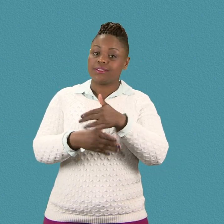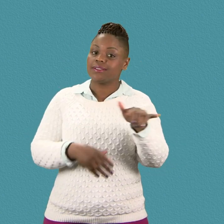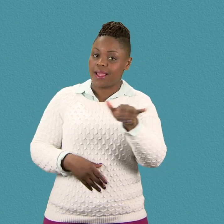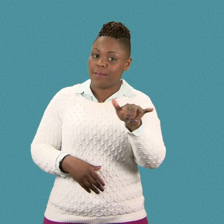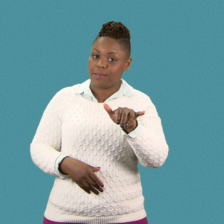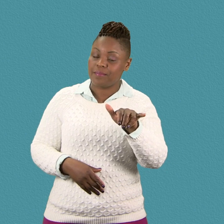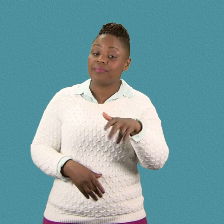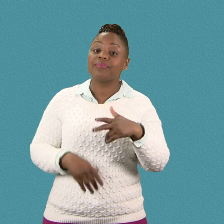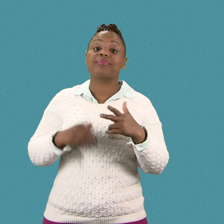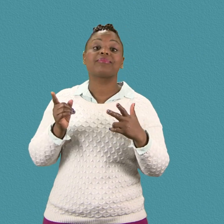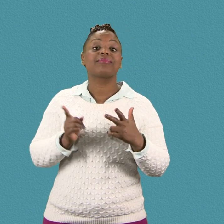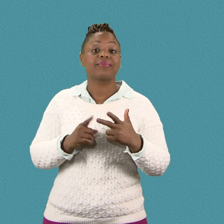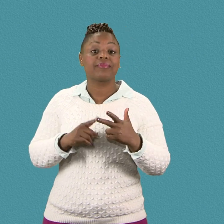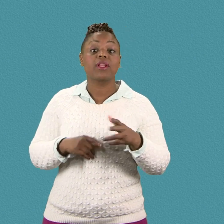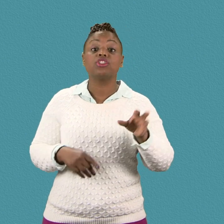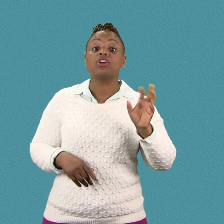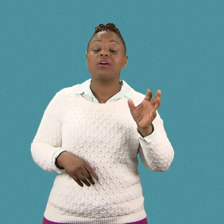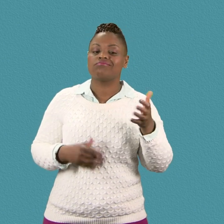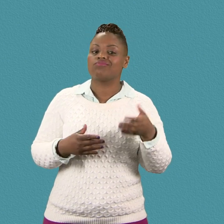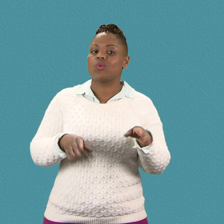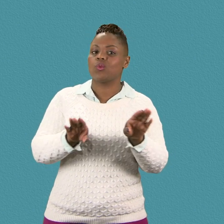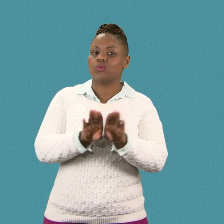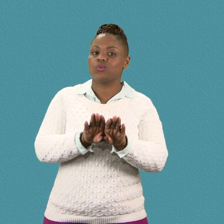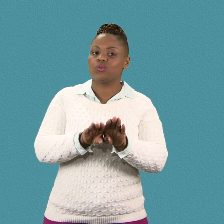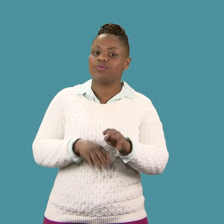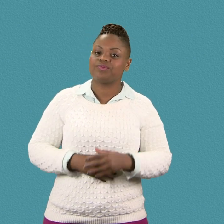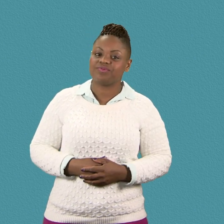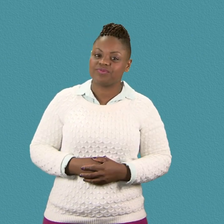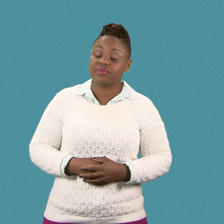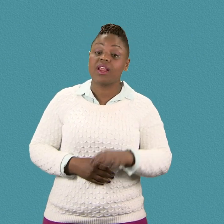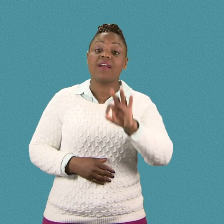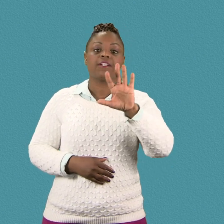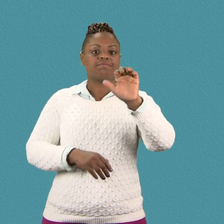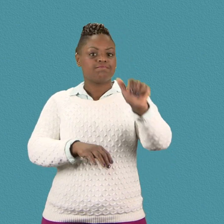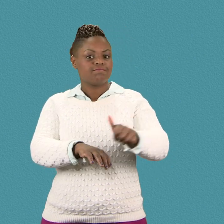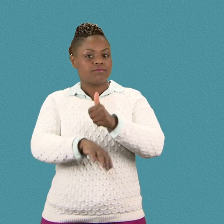a channel with another station, or, in some cases, go off the air.